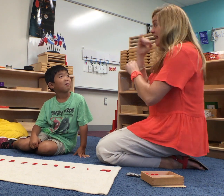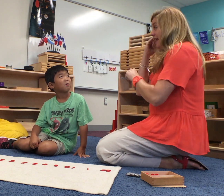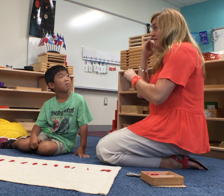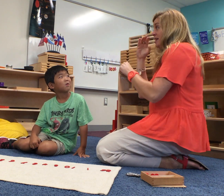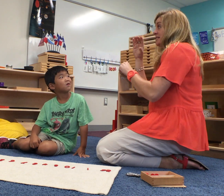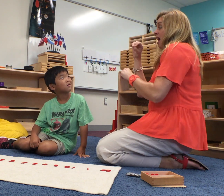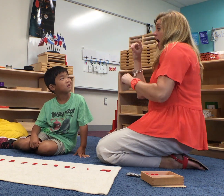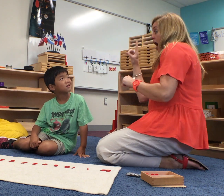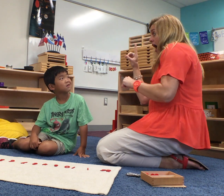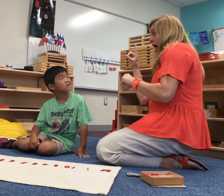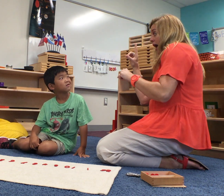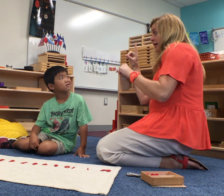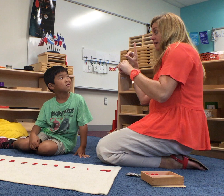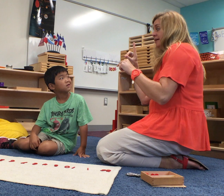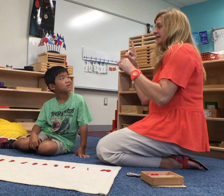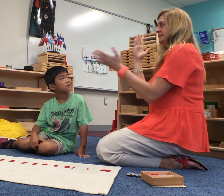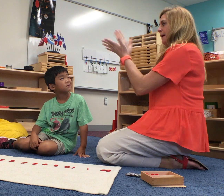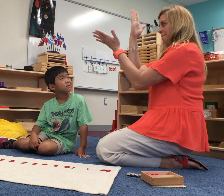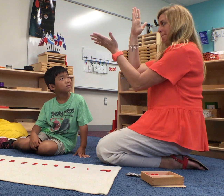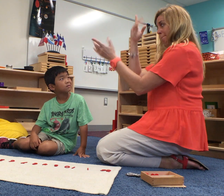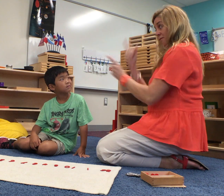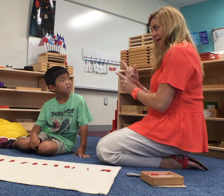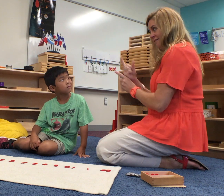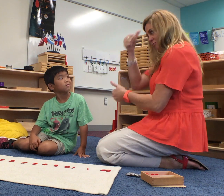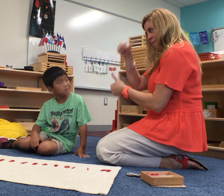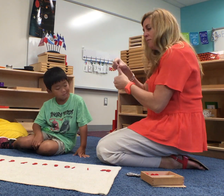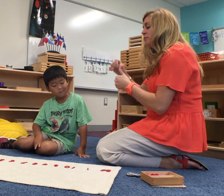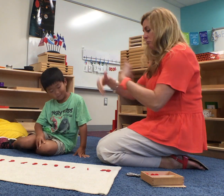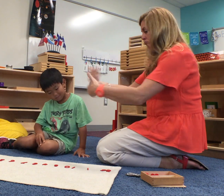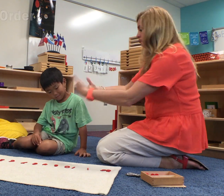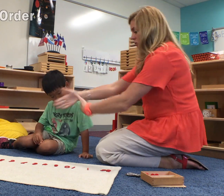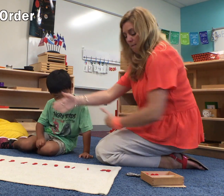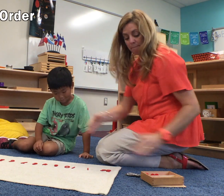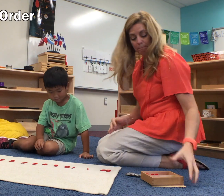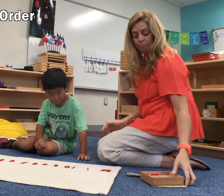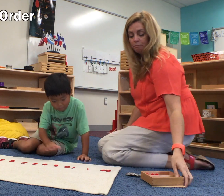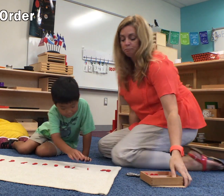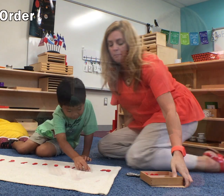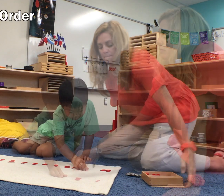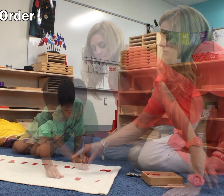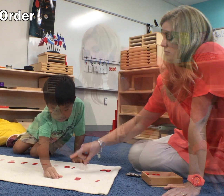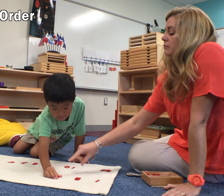If it's odd, its stops. Right? You remember. Go ahead and order the numbers.